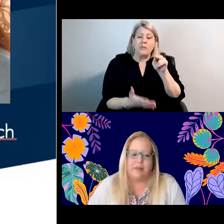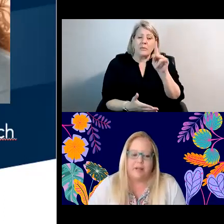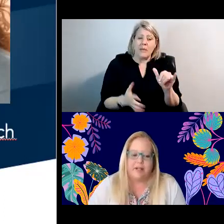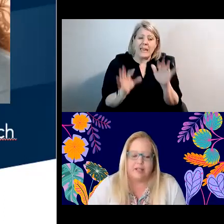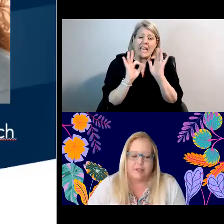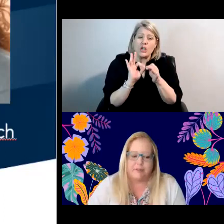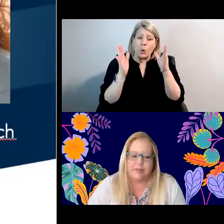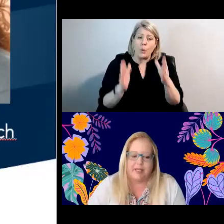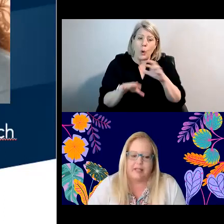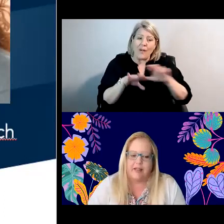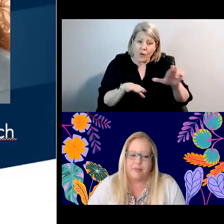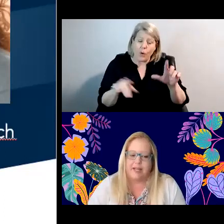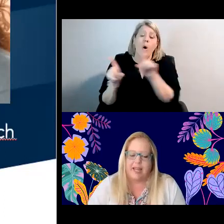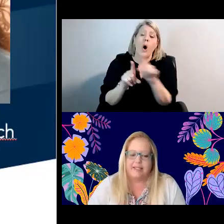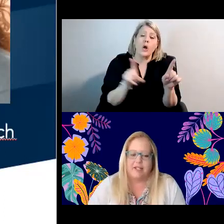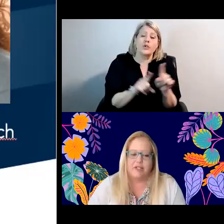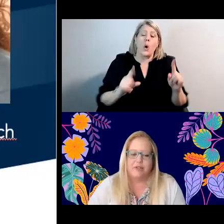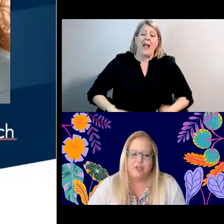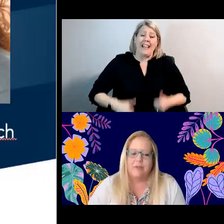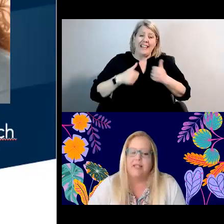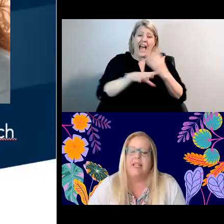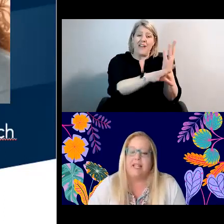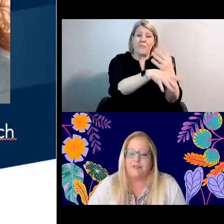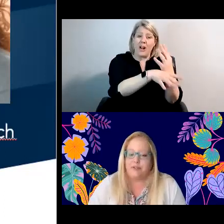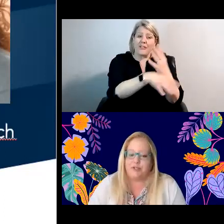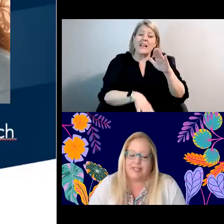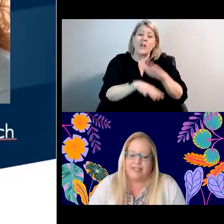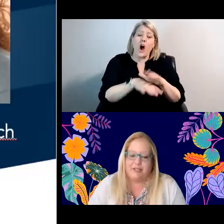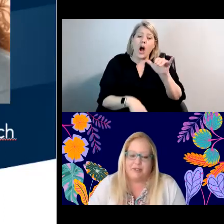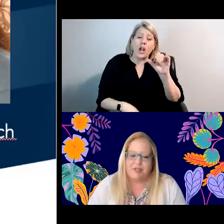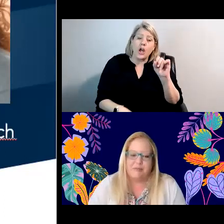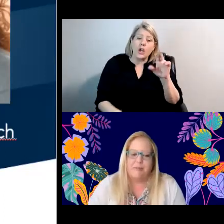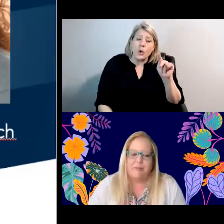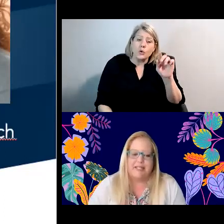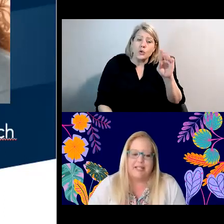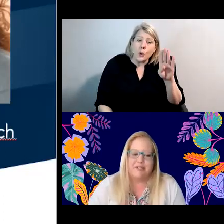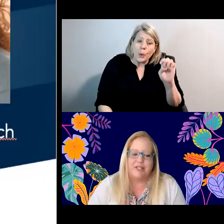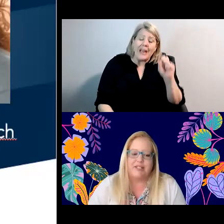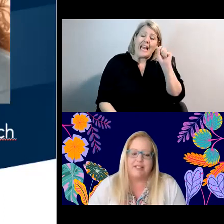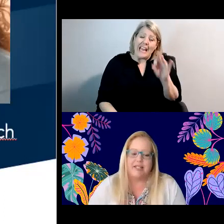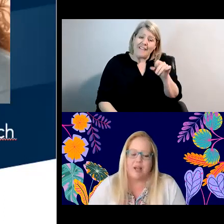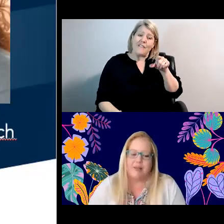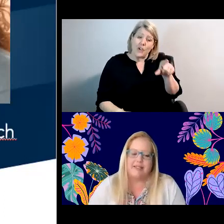The webinar's also being live-broadcast on YouTube. If you're joining us on YouTube, please add your questions and comments